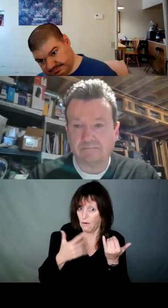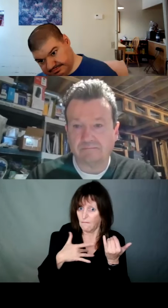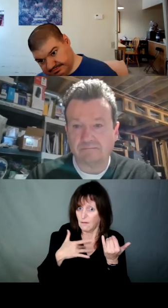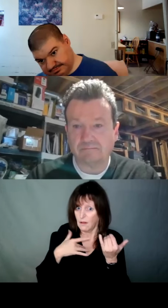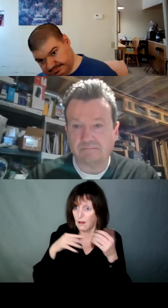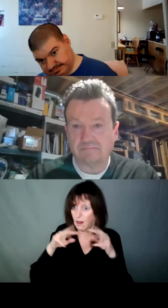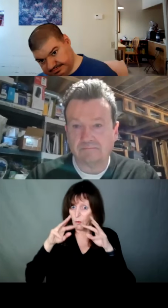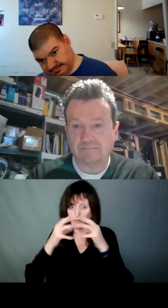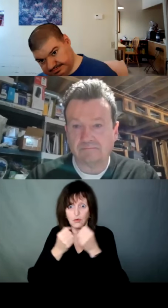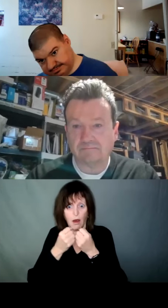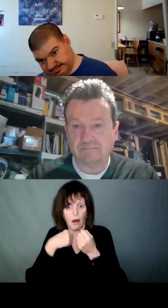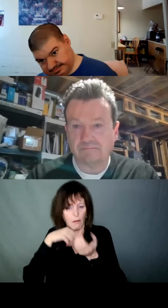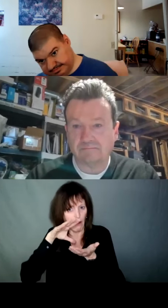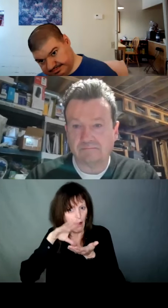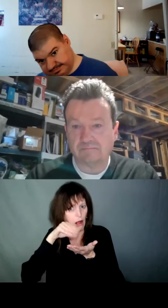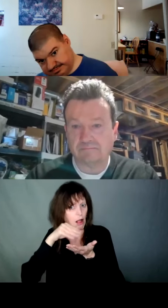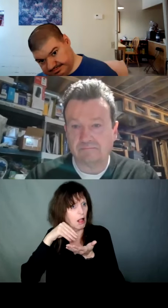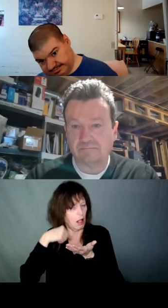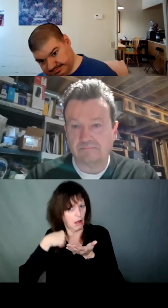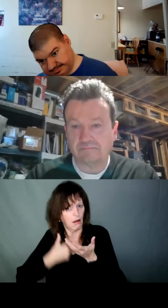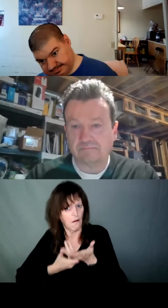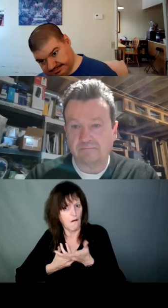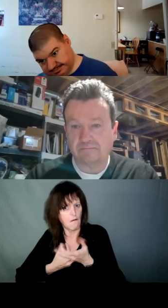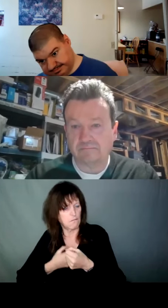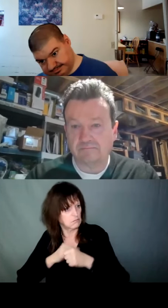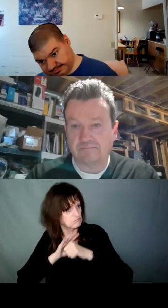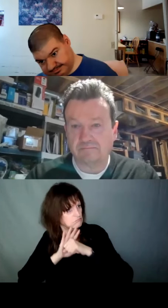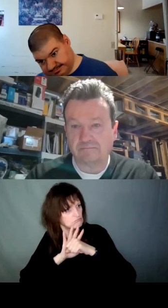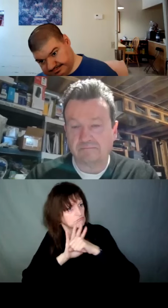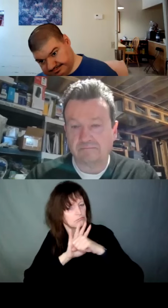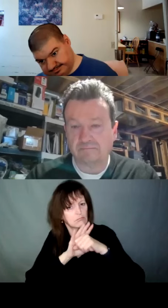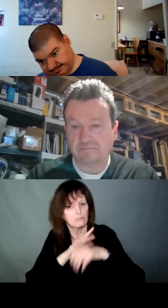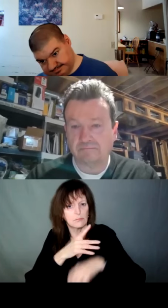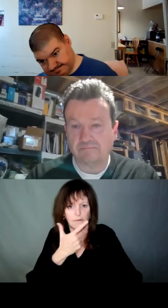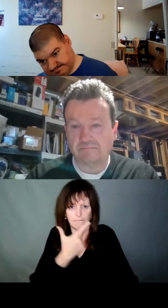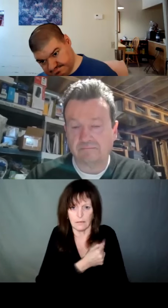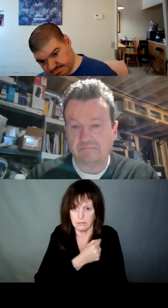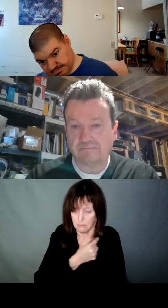, do you feel more confident